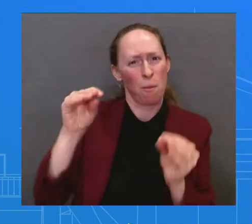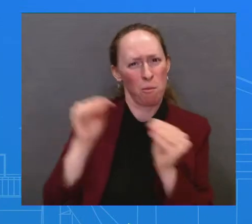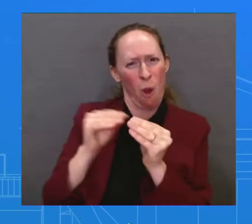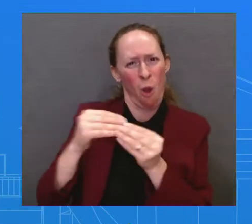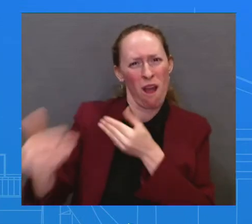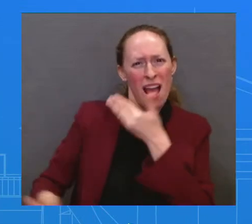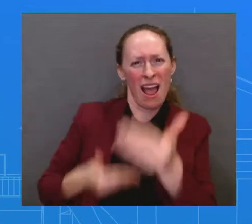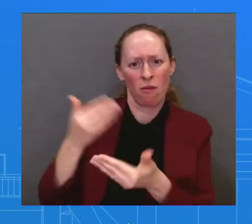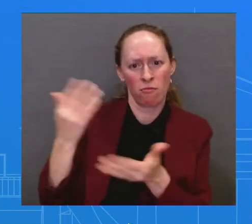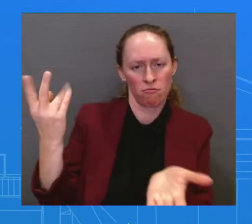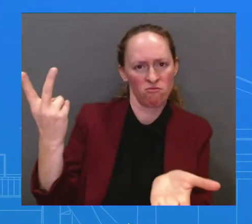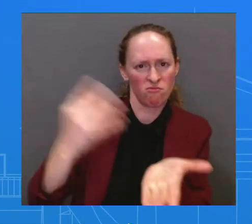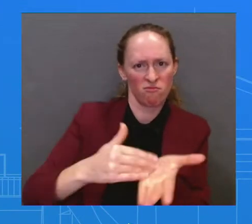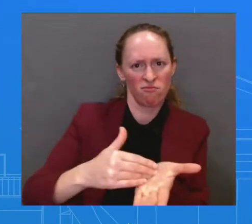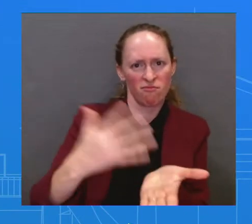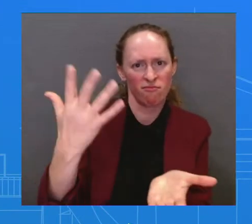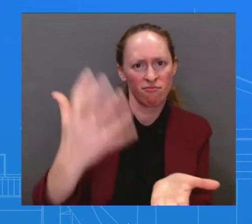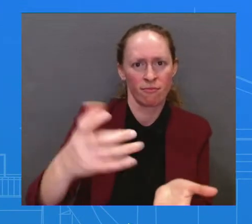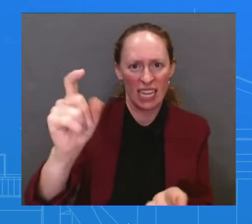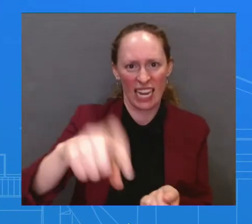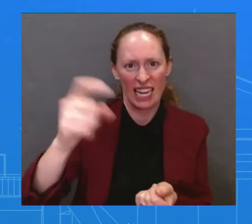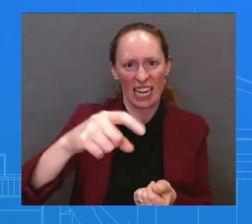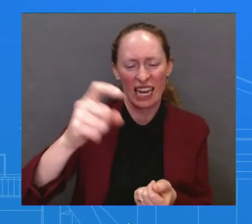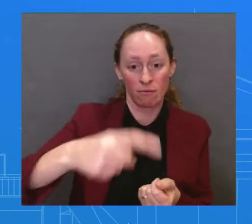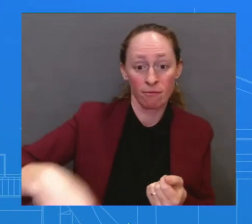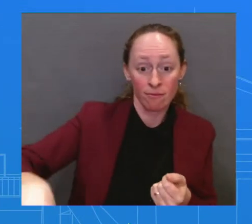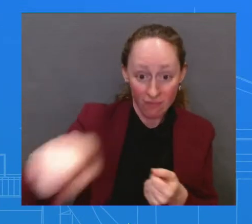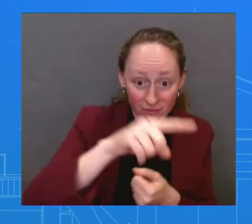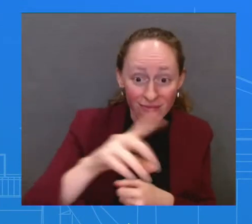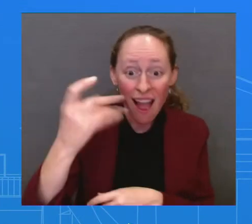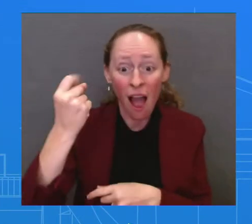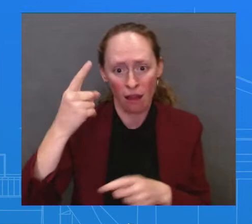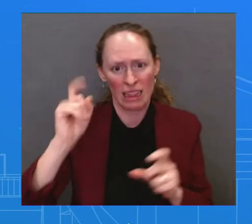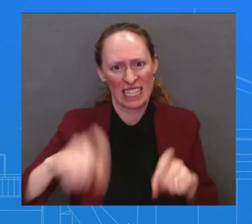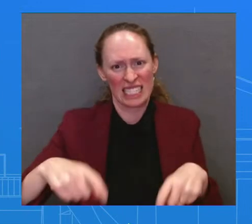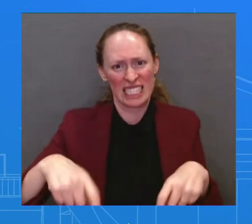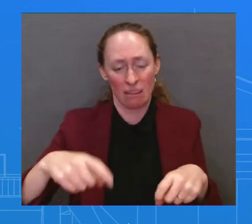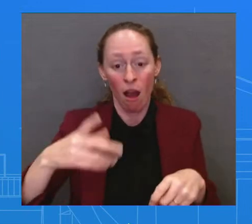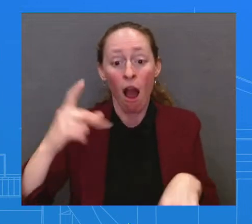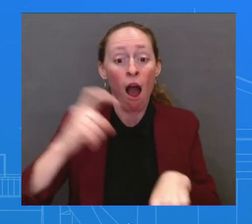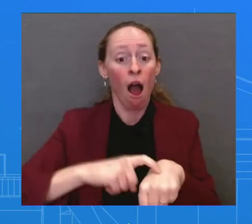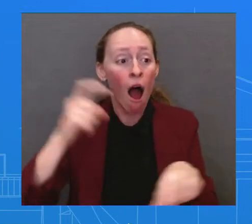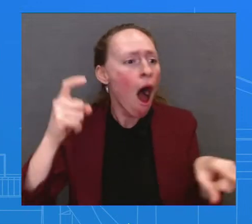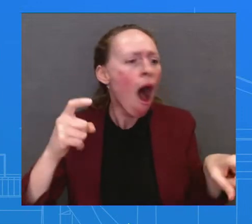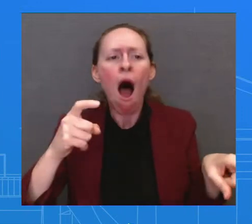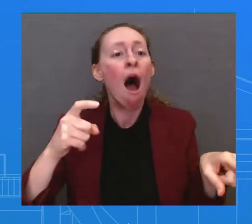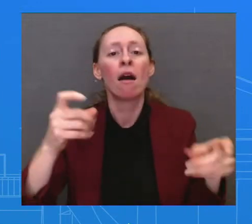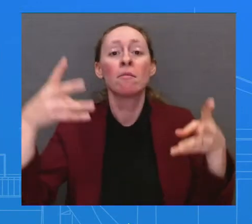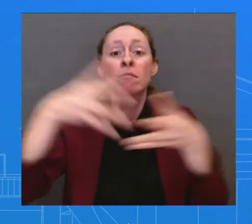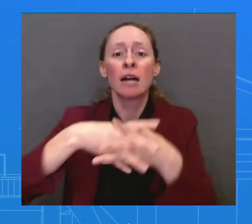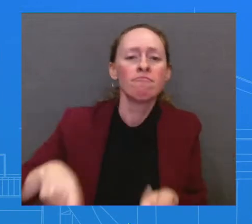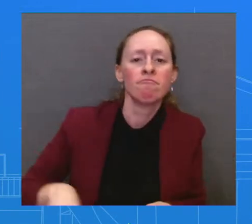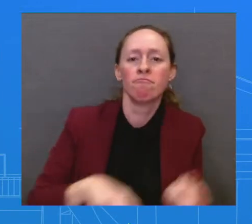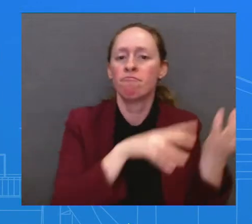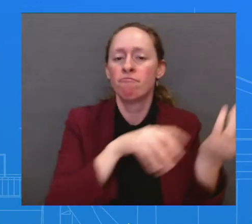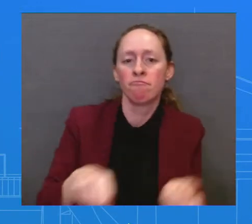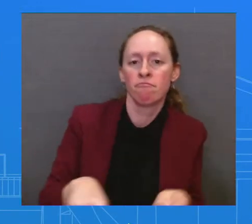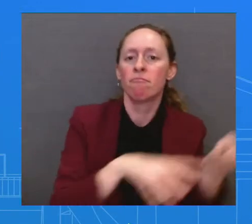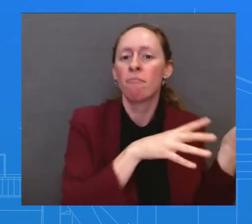And expanding the Fentanyl [Family] Expedited Removal Management. So, those are three other pieces that we announced, as well as the Venezuela TPS yesterday.